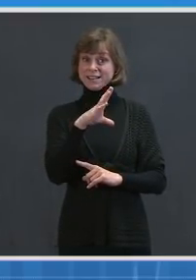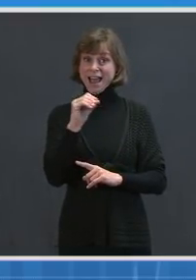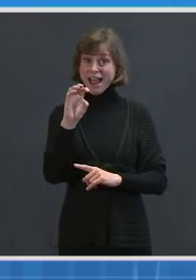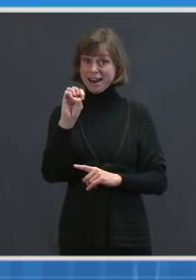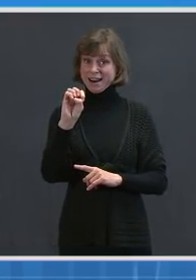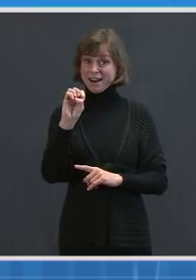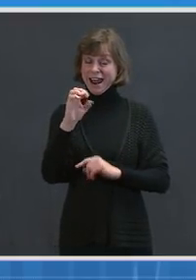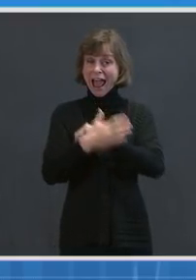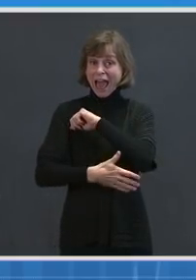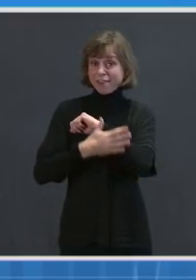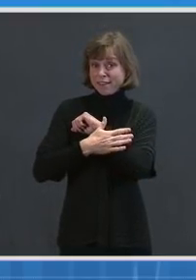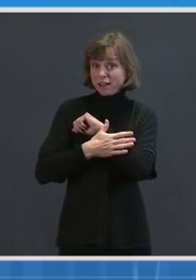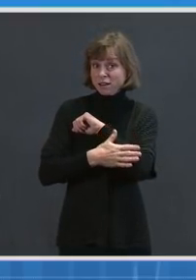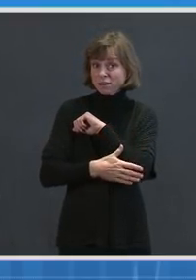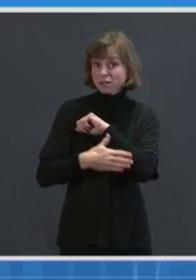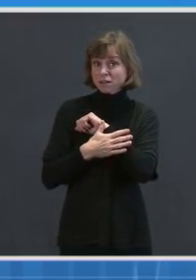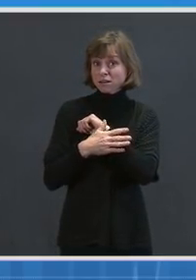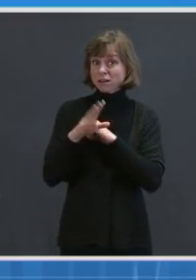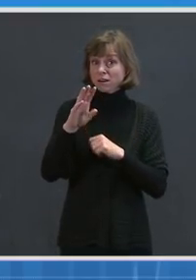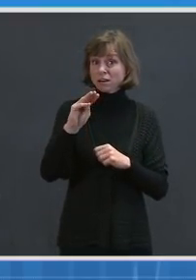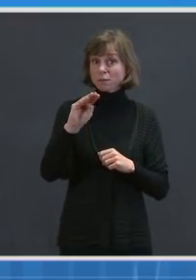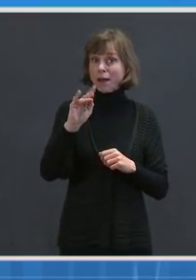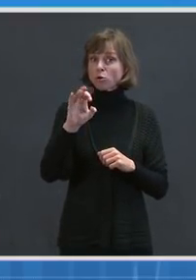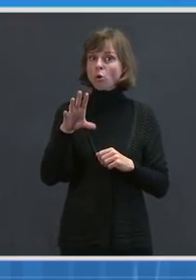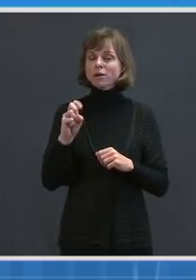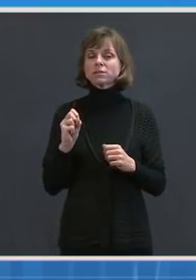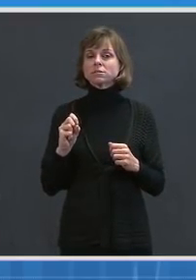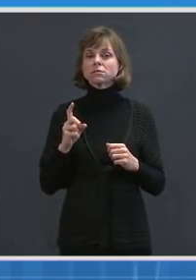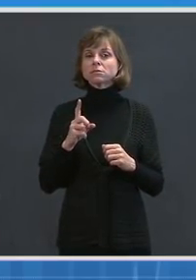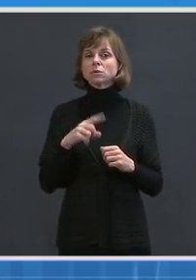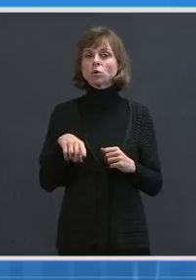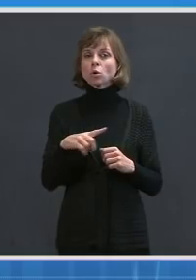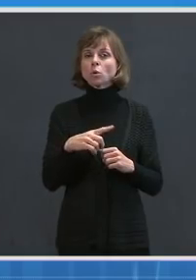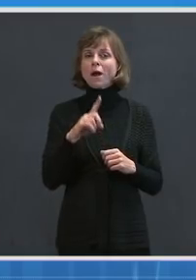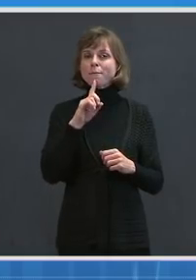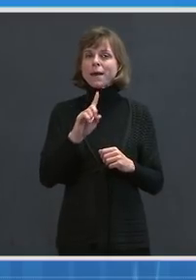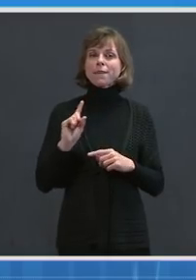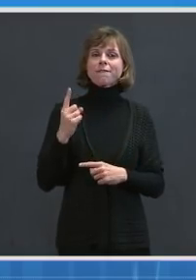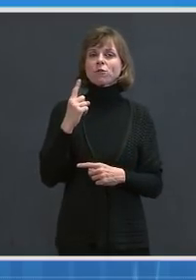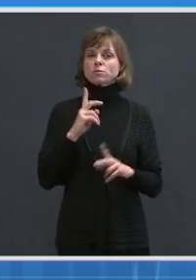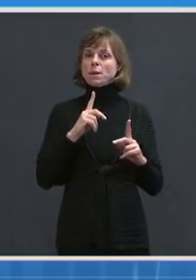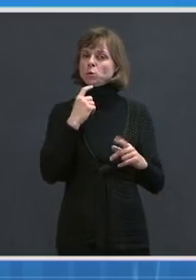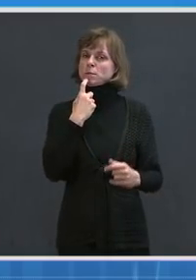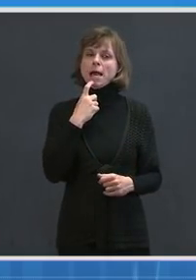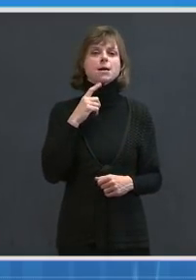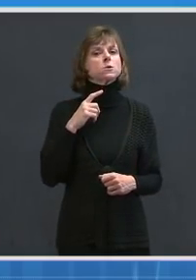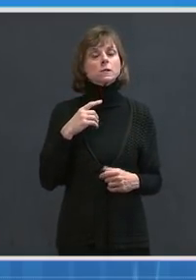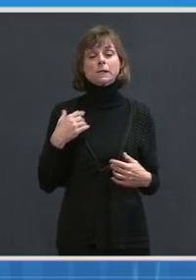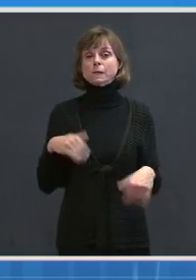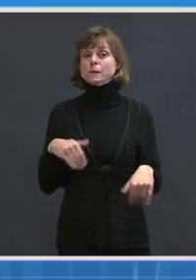we have been, I think, the first ones -- the first ones to come out and say, "This is a challenge, and this is a hard challenge,